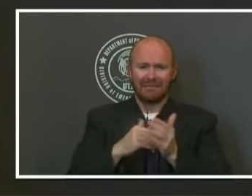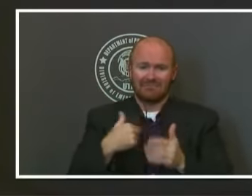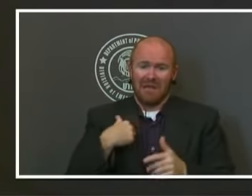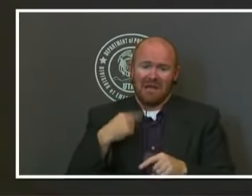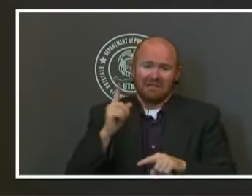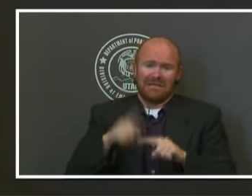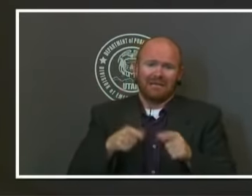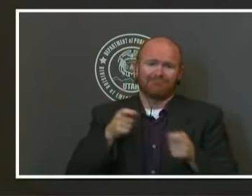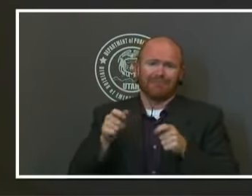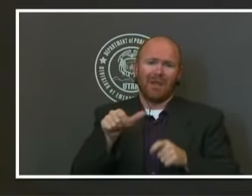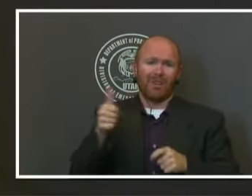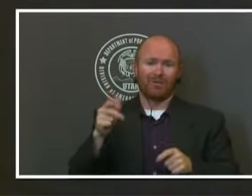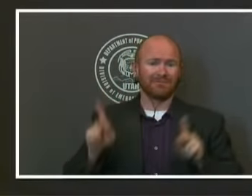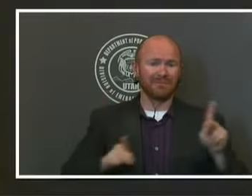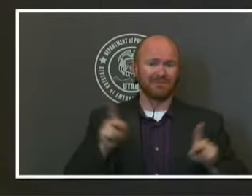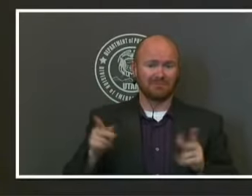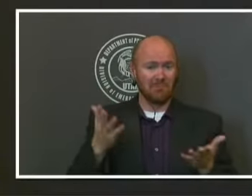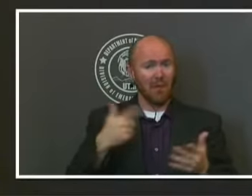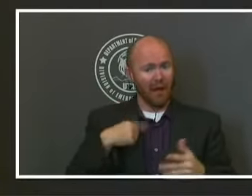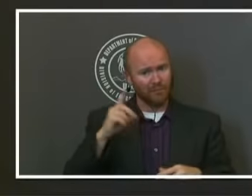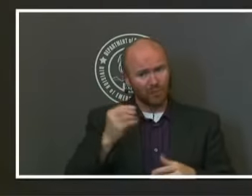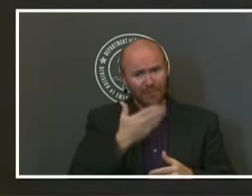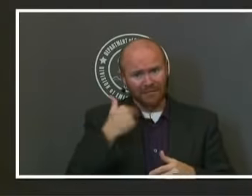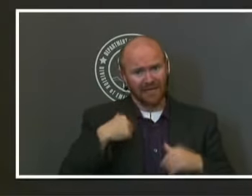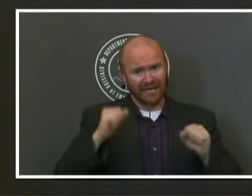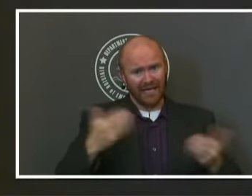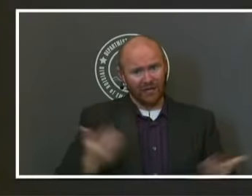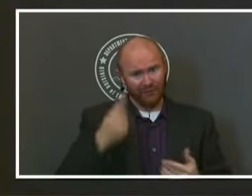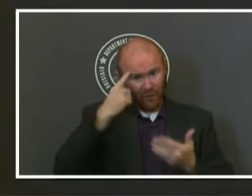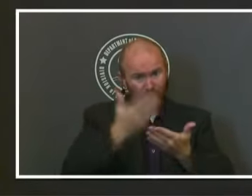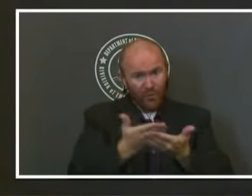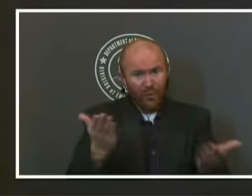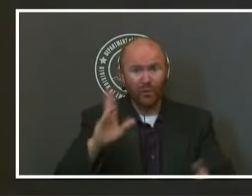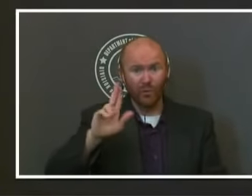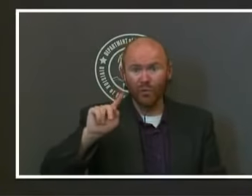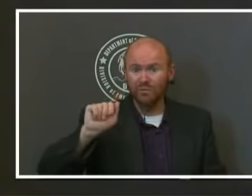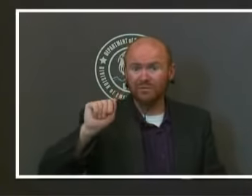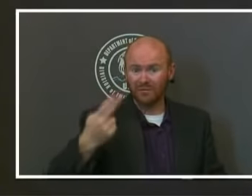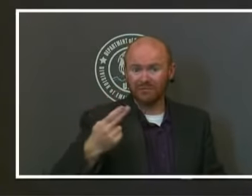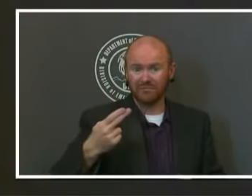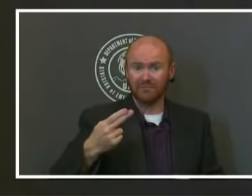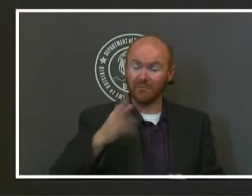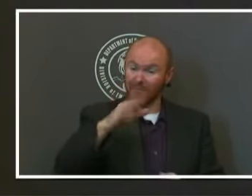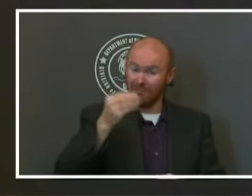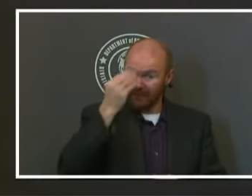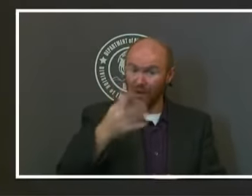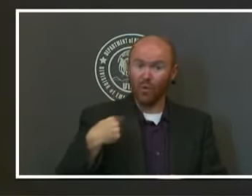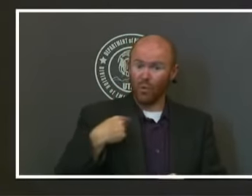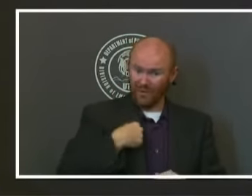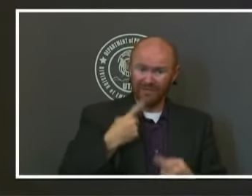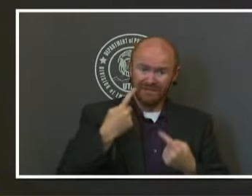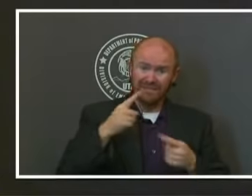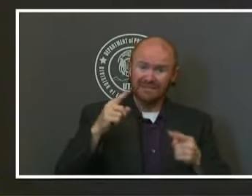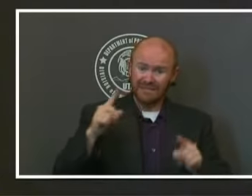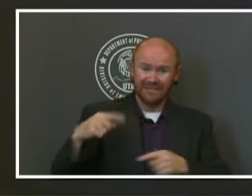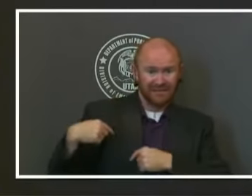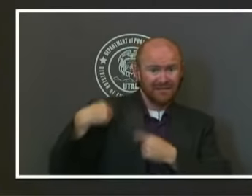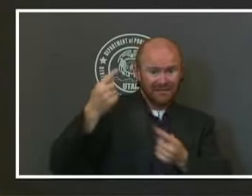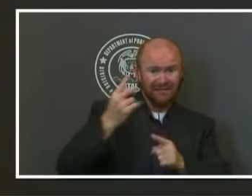best we can here in Utah and in large part we succeeded over the